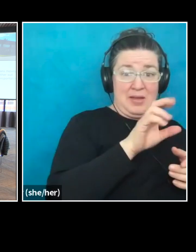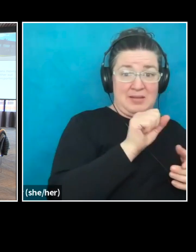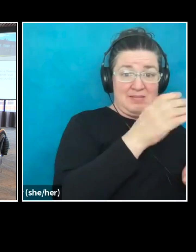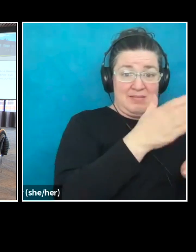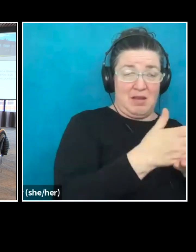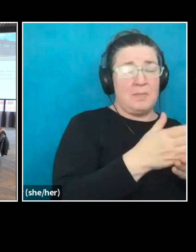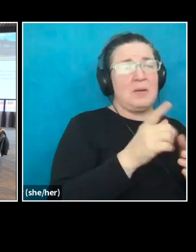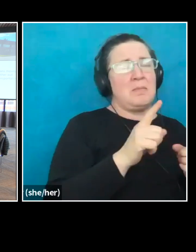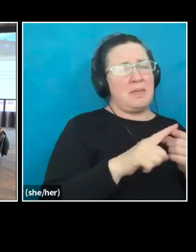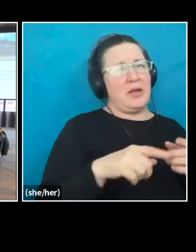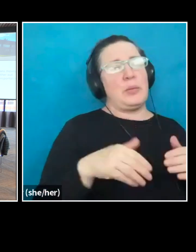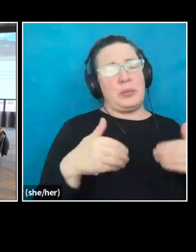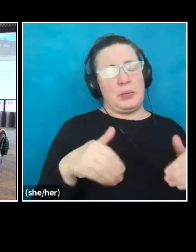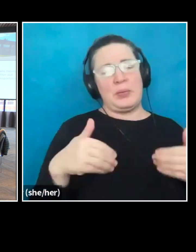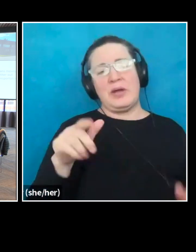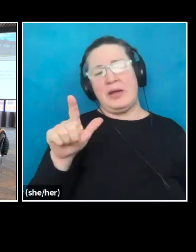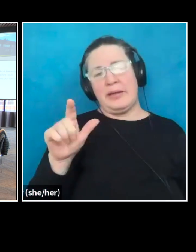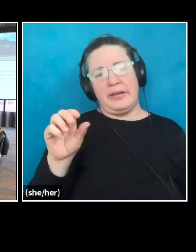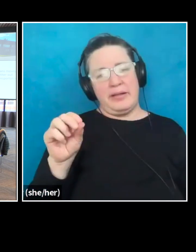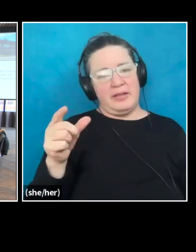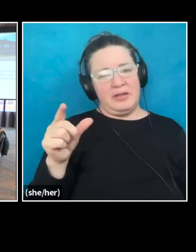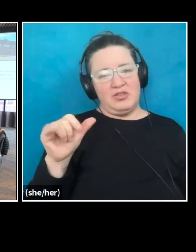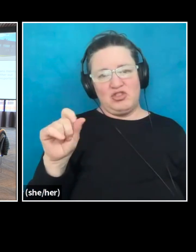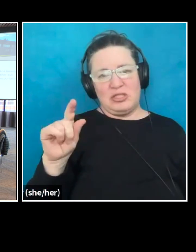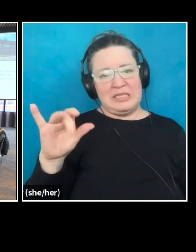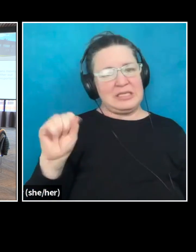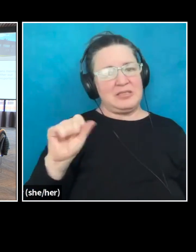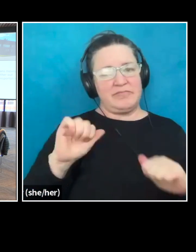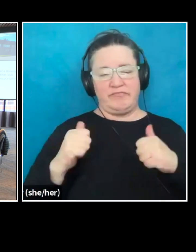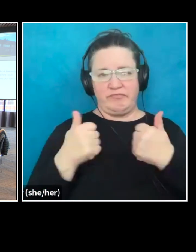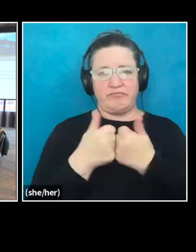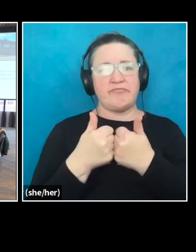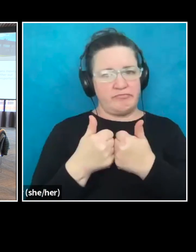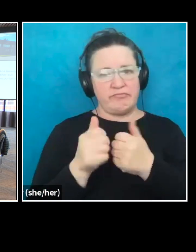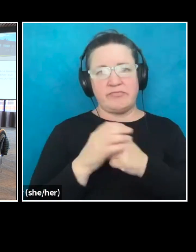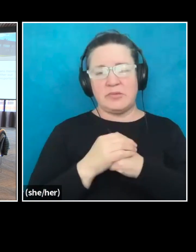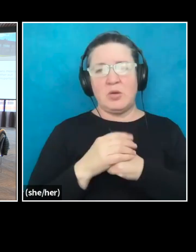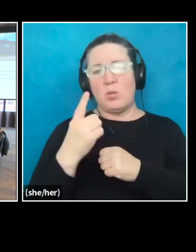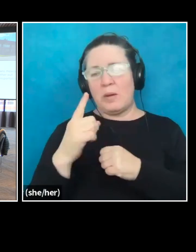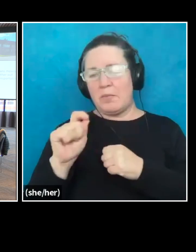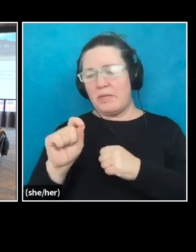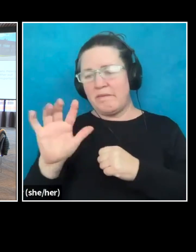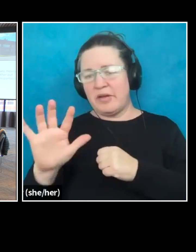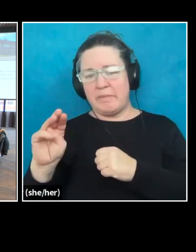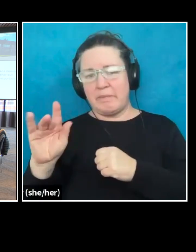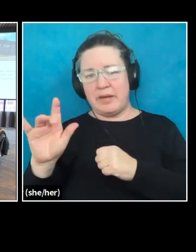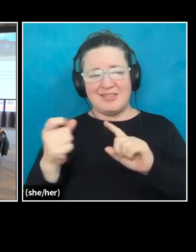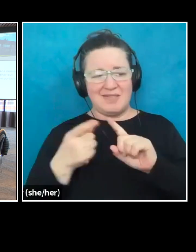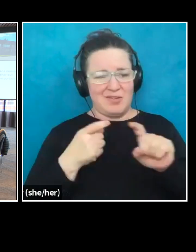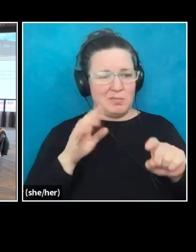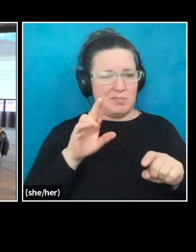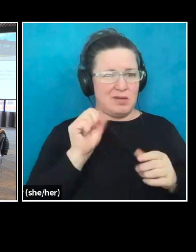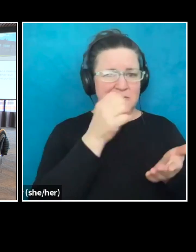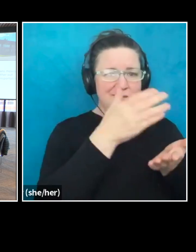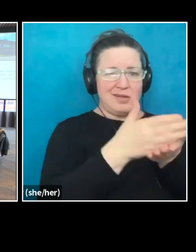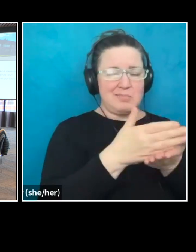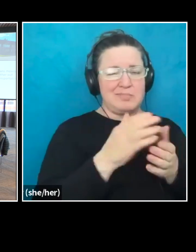offs when you're a mile and a half away from uh a bus stop is really complicated. And if it